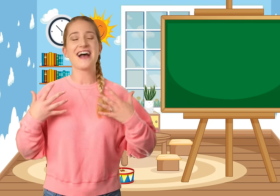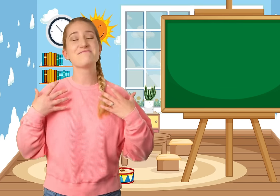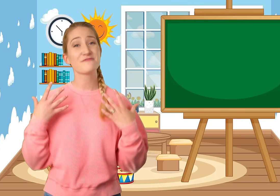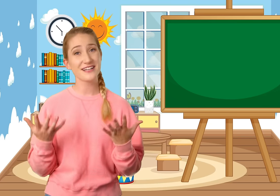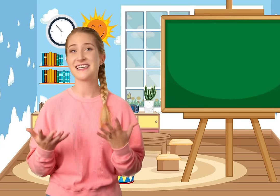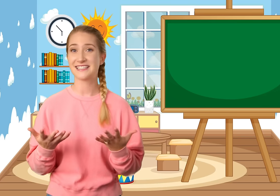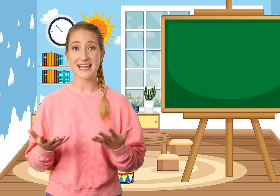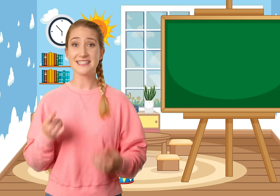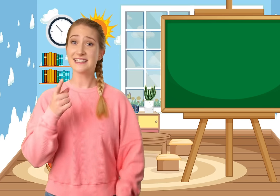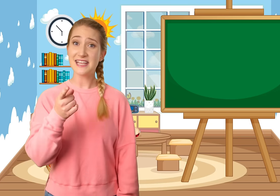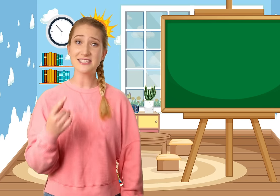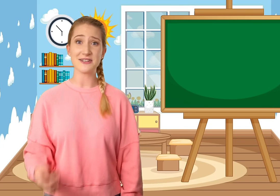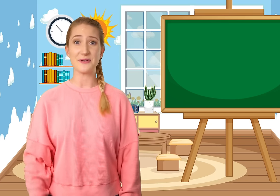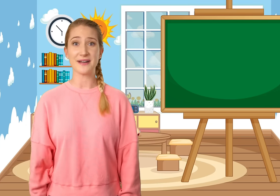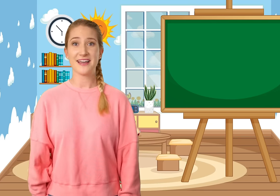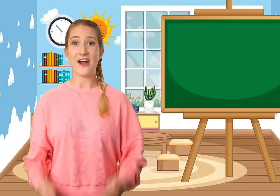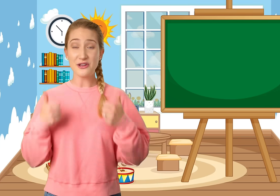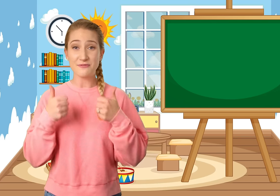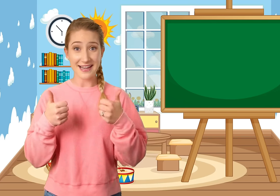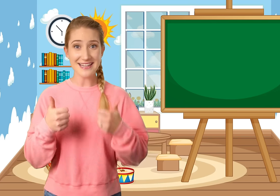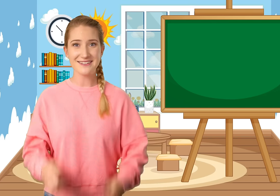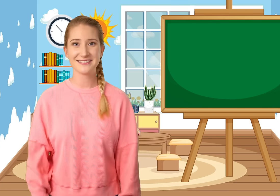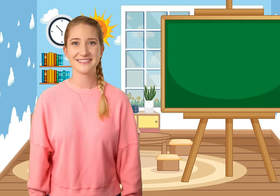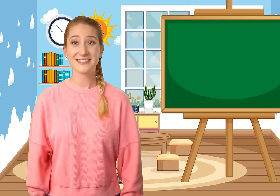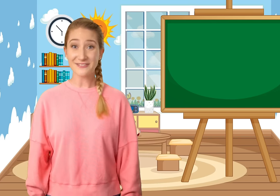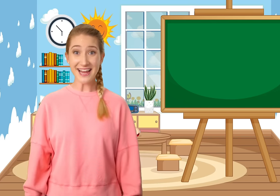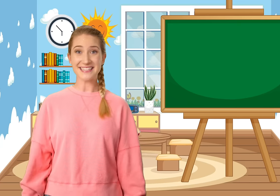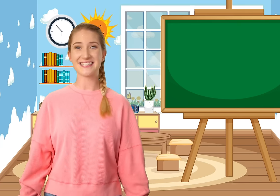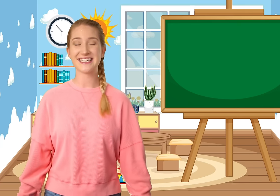I'm really excited to teach you! Are you ready? Great!